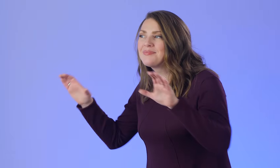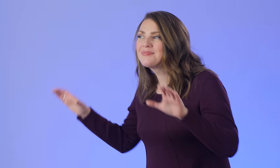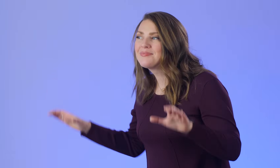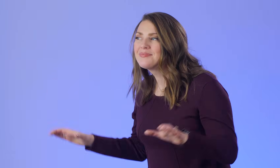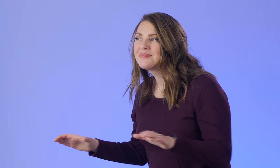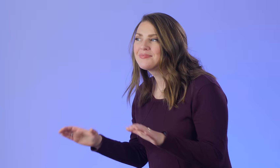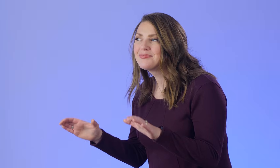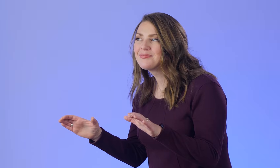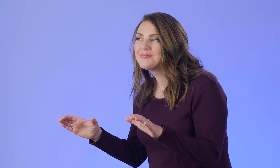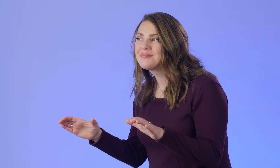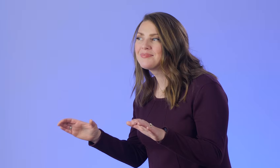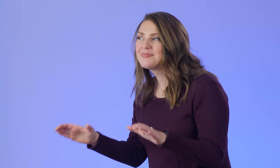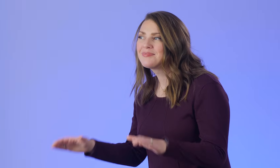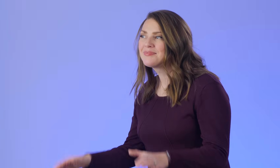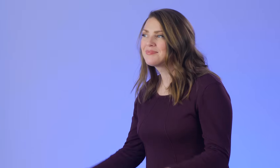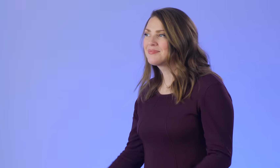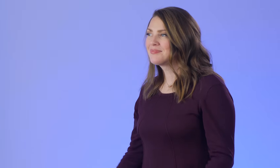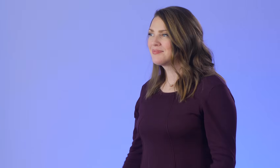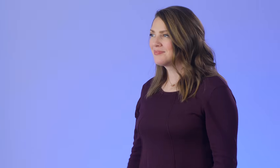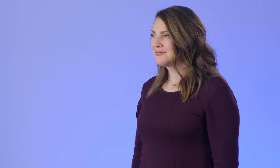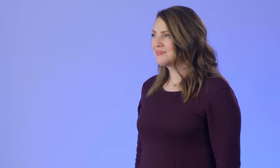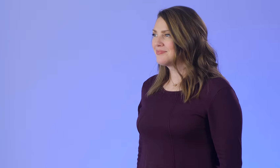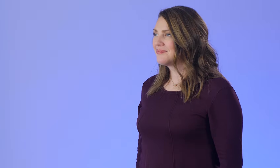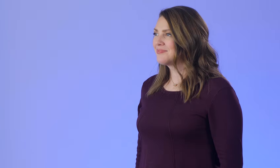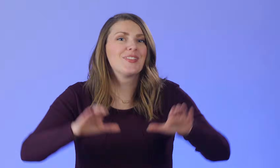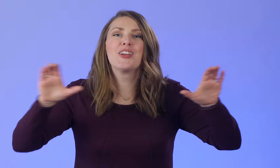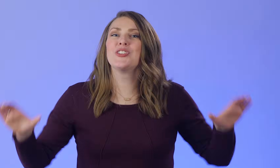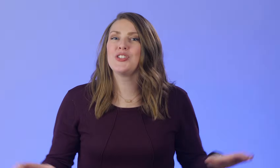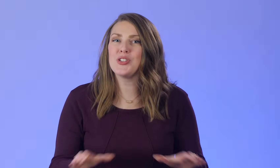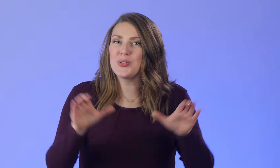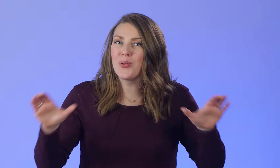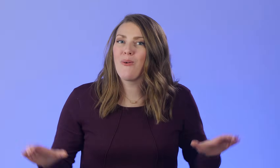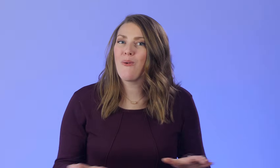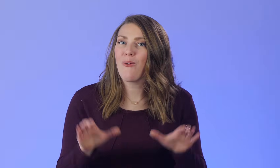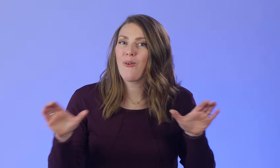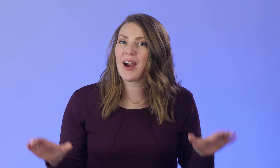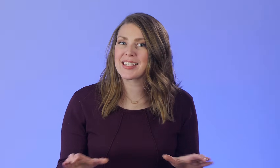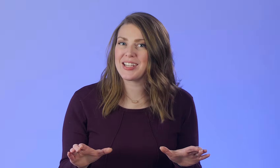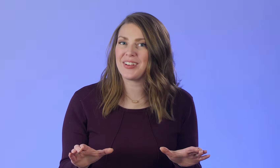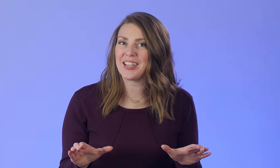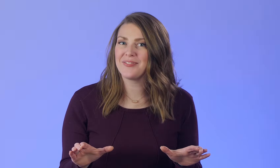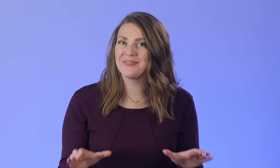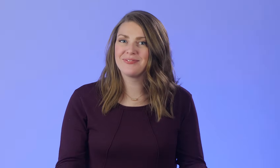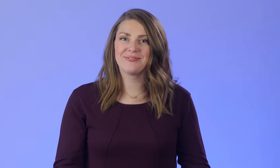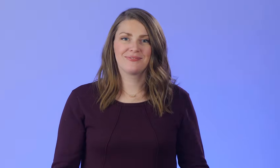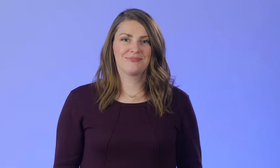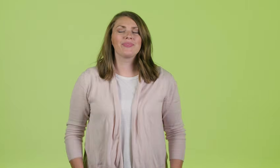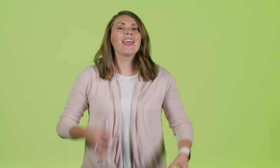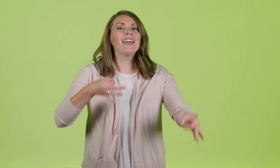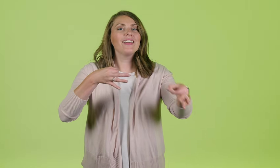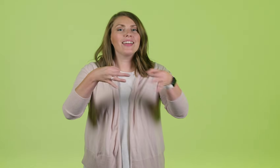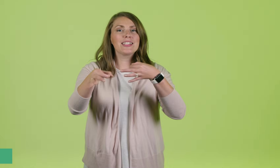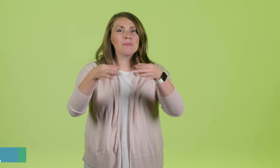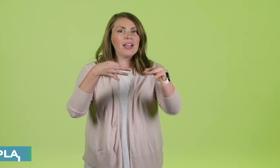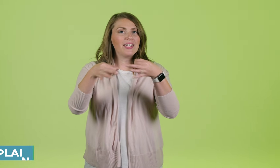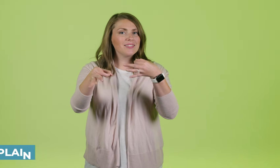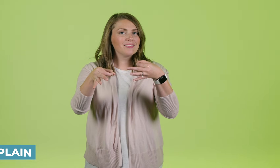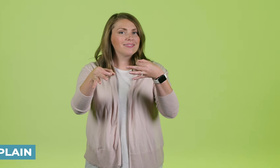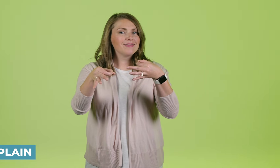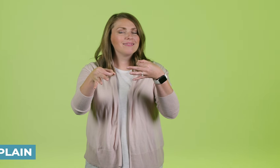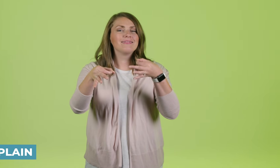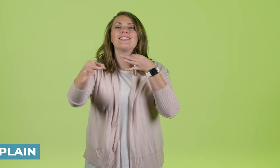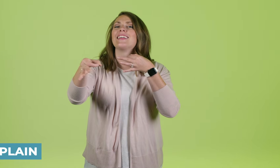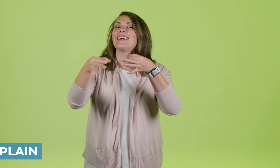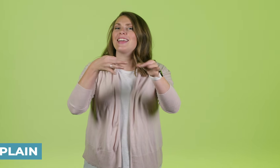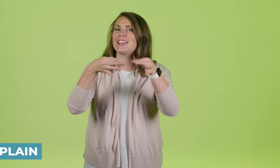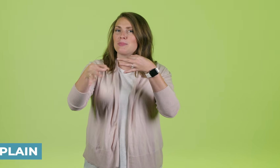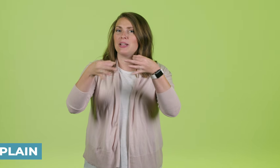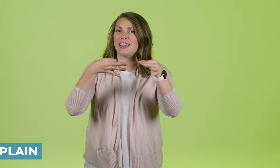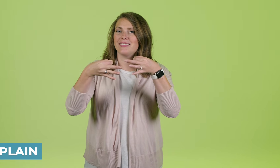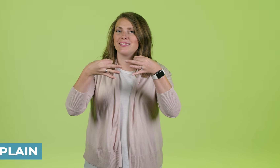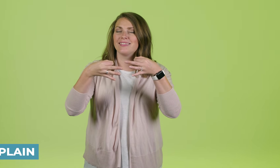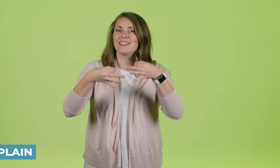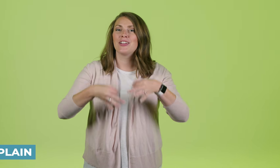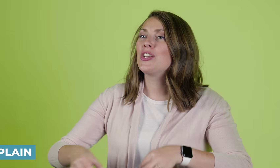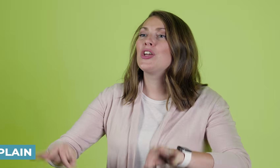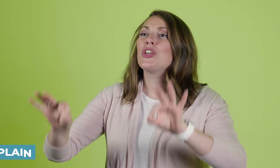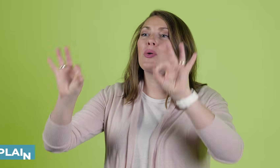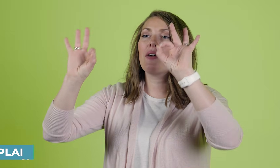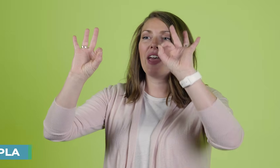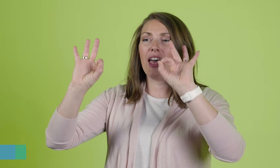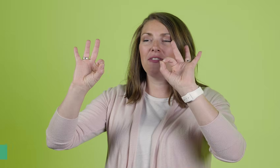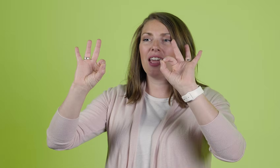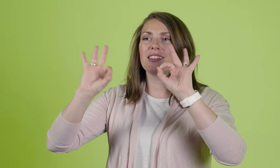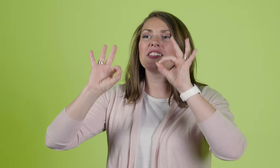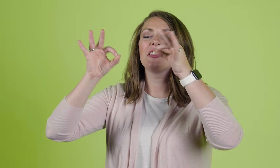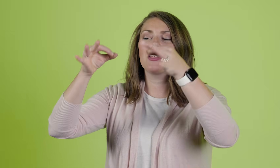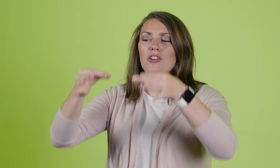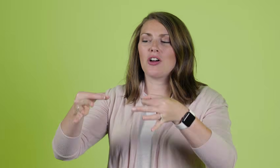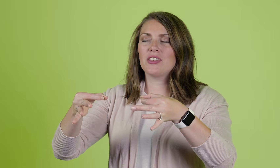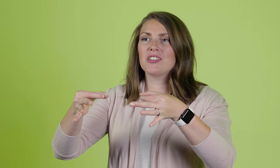doing or an action of something 'do or activity.' 'Explain, explain,' you have 'F' hands that are on their